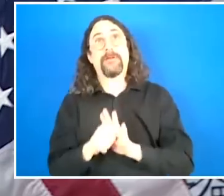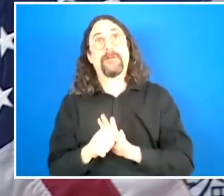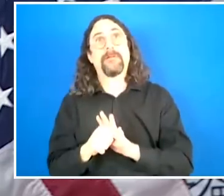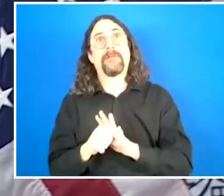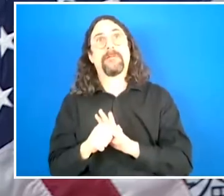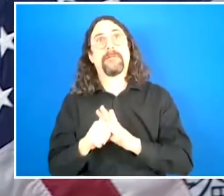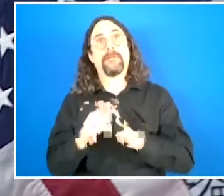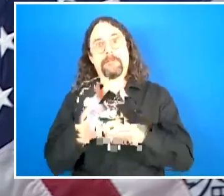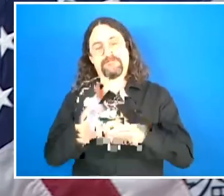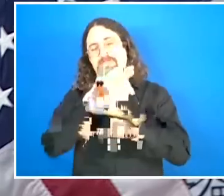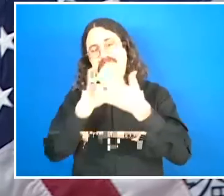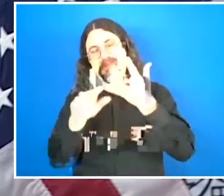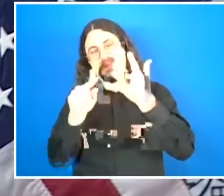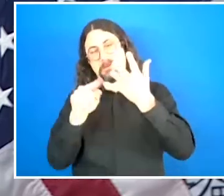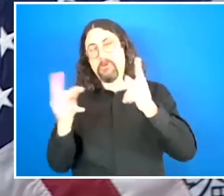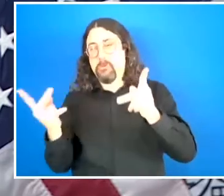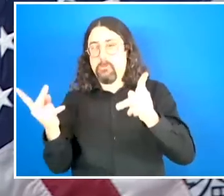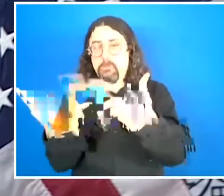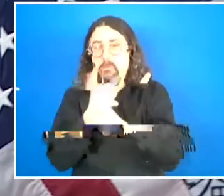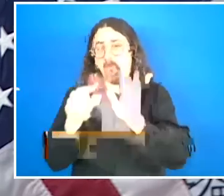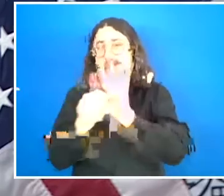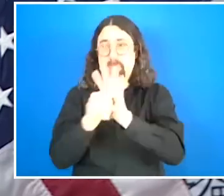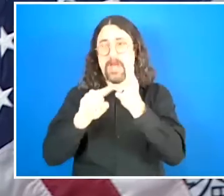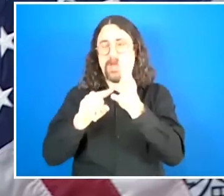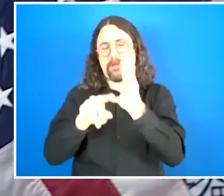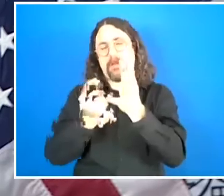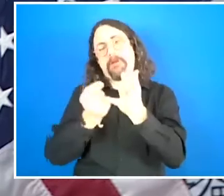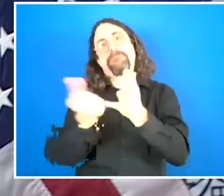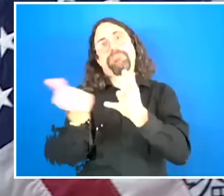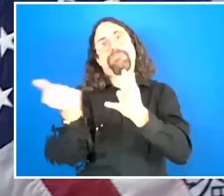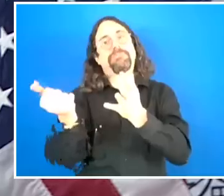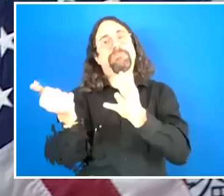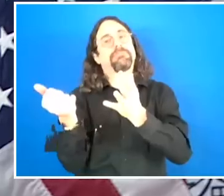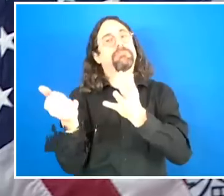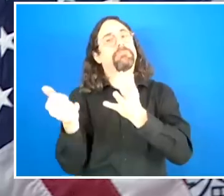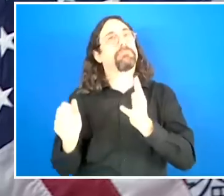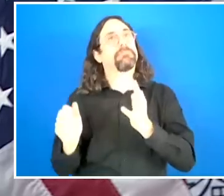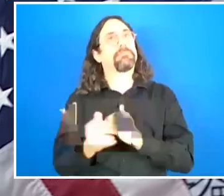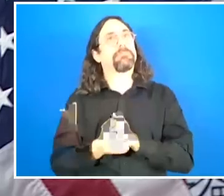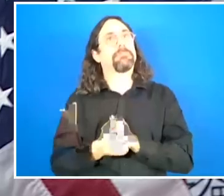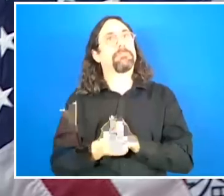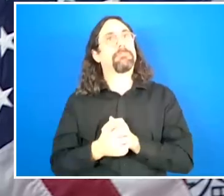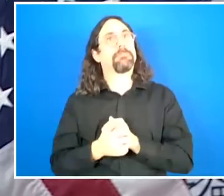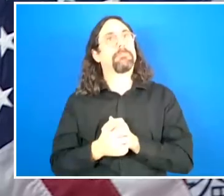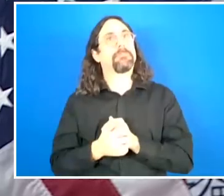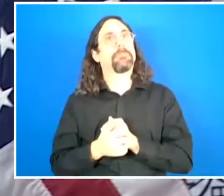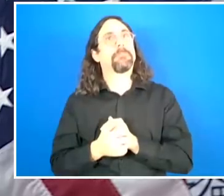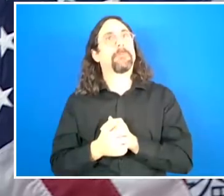OF THE WORK THAT THY ED DIDURING THE YEAR, SO THAT'S QUTESION NUMBER ONE. NUMBER TWO, HOW